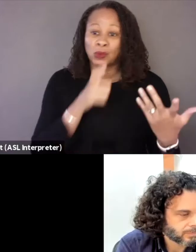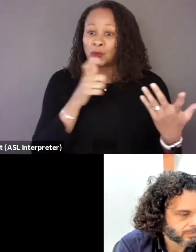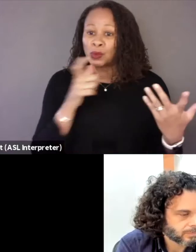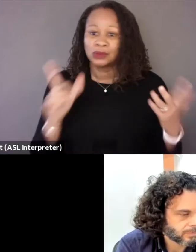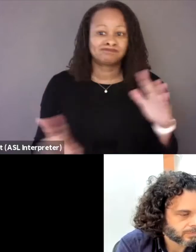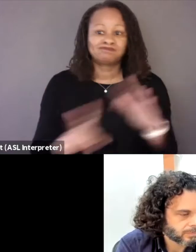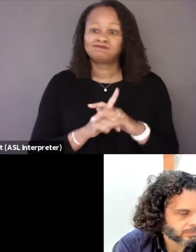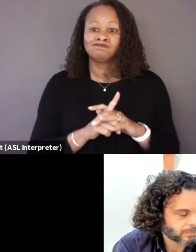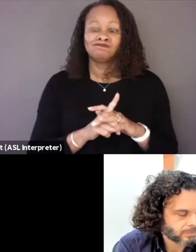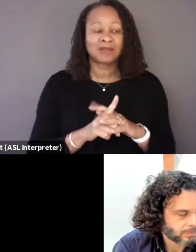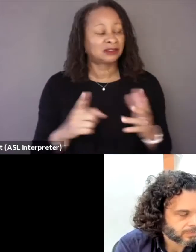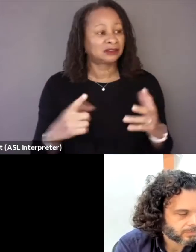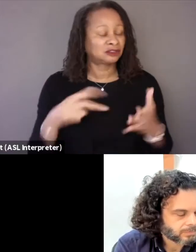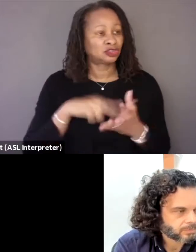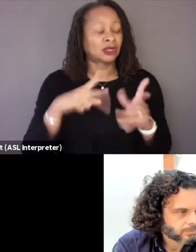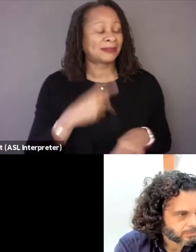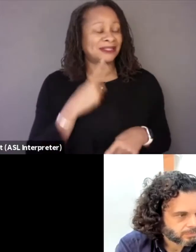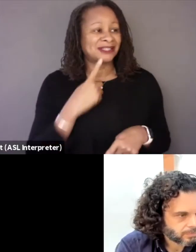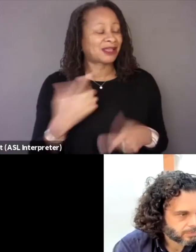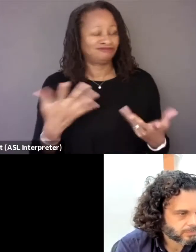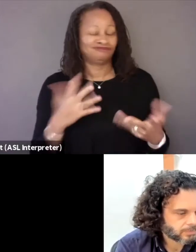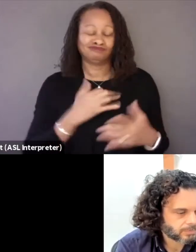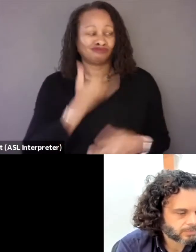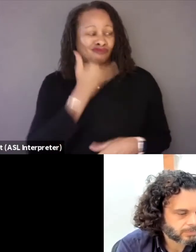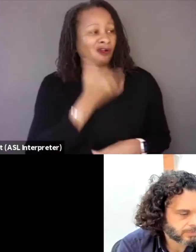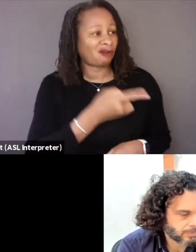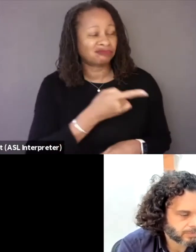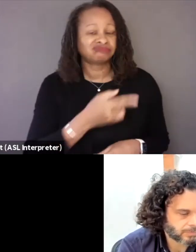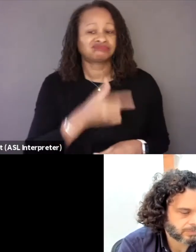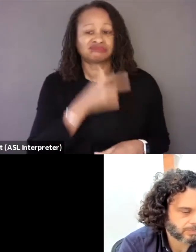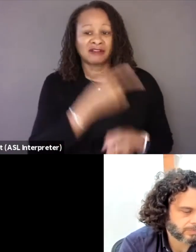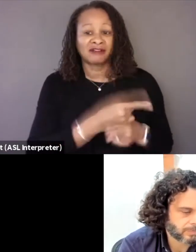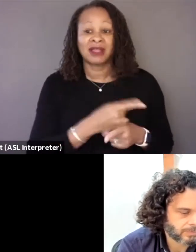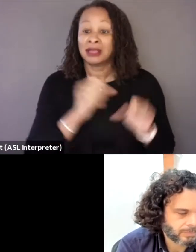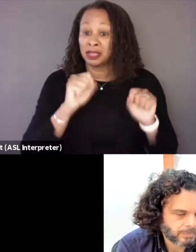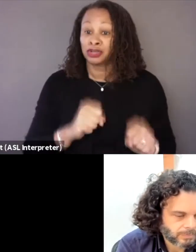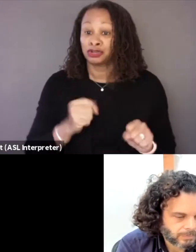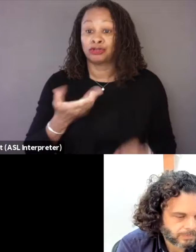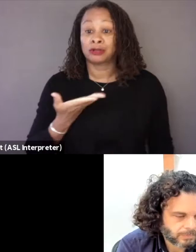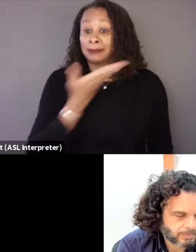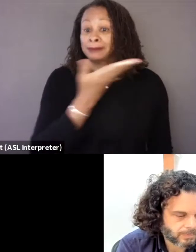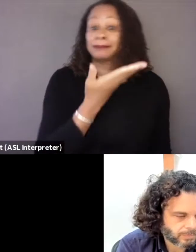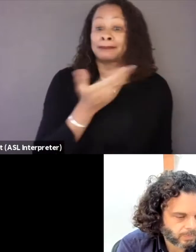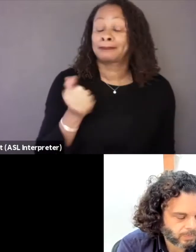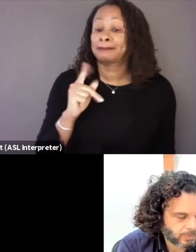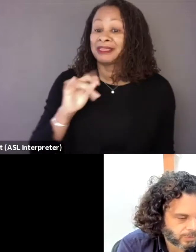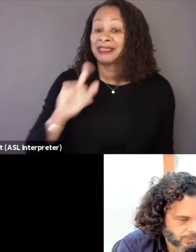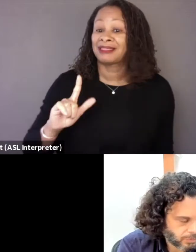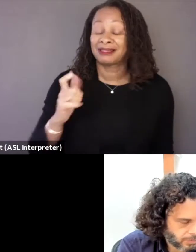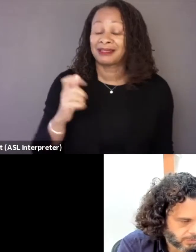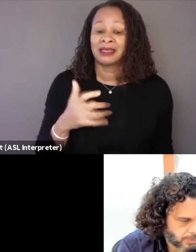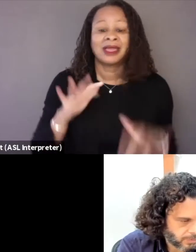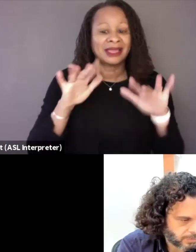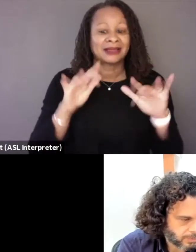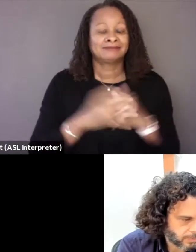I thought that was one of the most interesting developments. So it could appeal at any time, as I was saying before, excuse me, settle, excuse me, at any time.